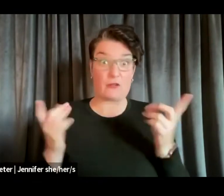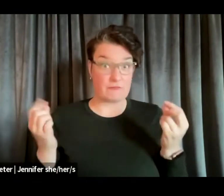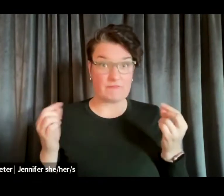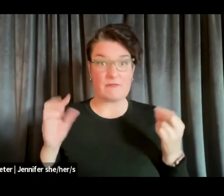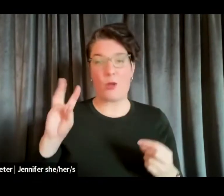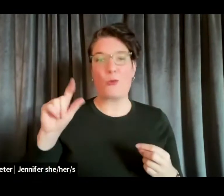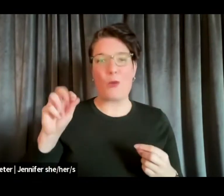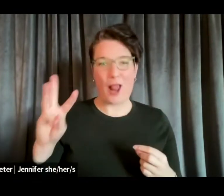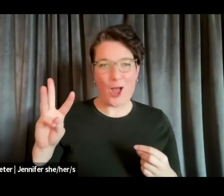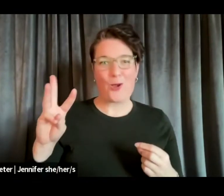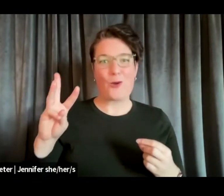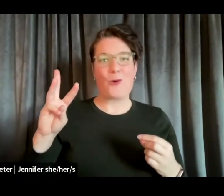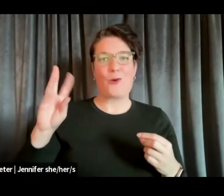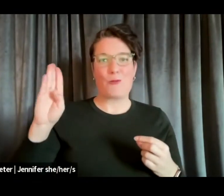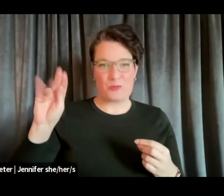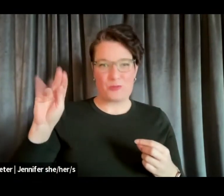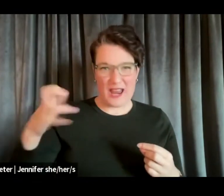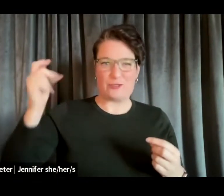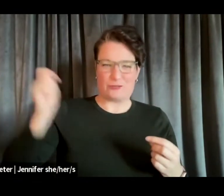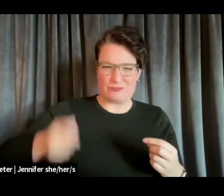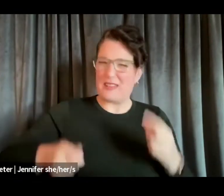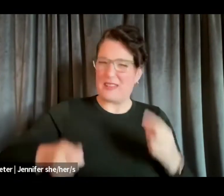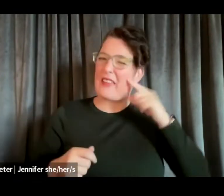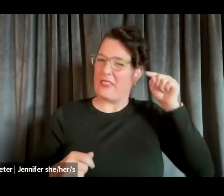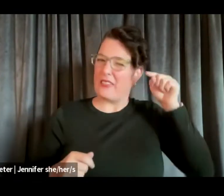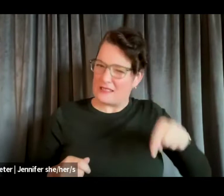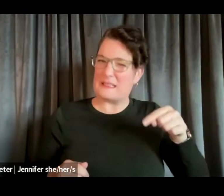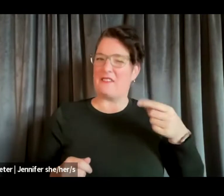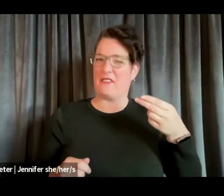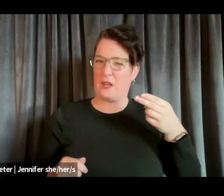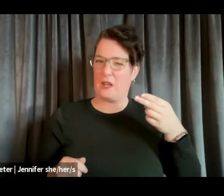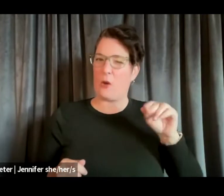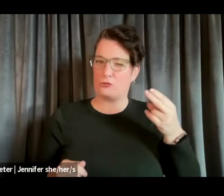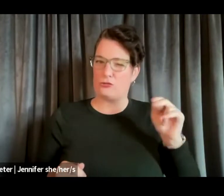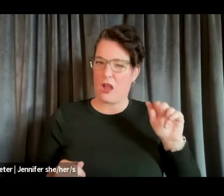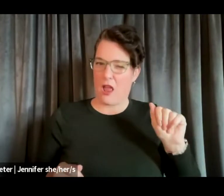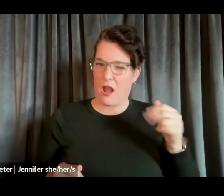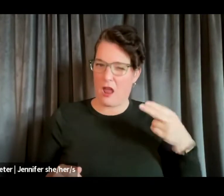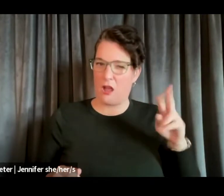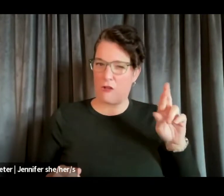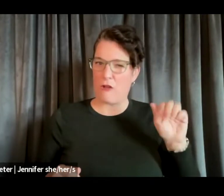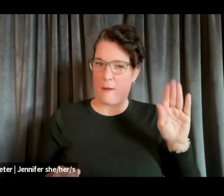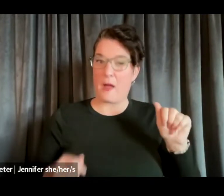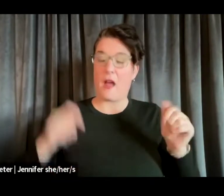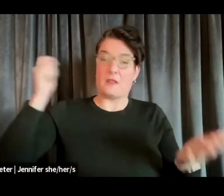But I think Hoshanah Raba is like the particular day where you, beat the Willow on the ground.